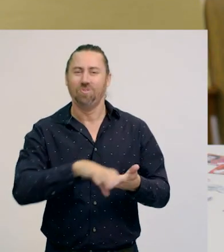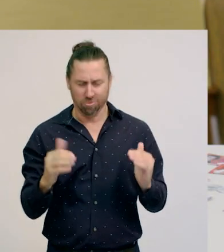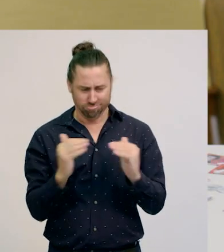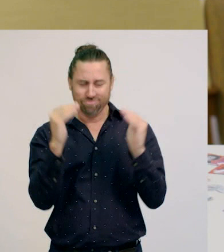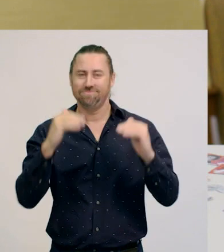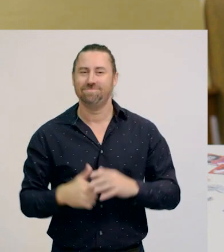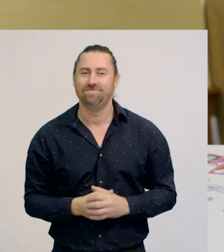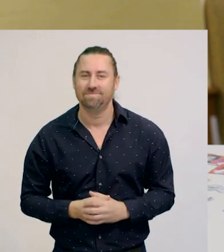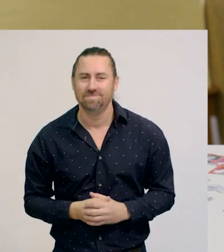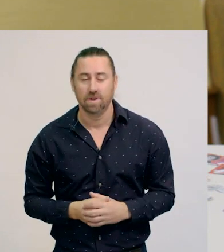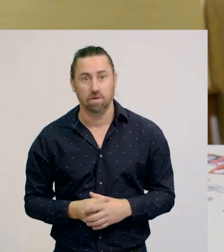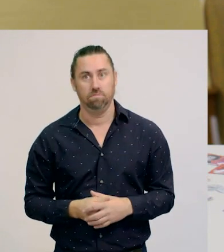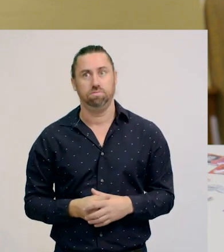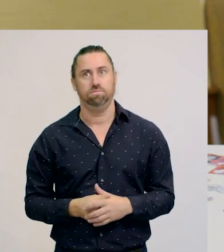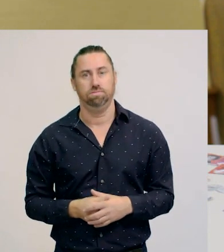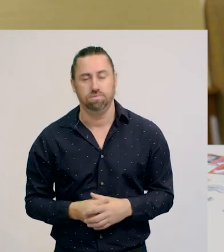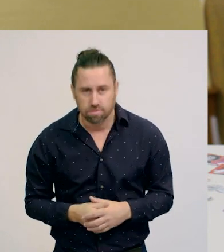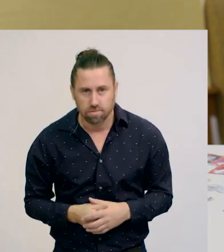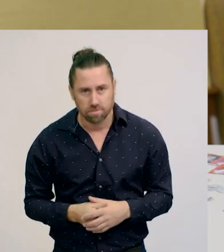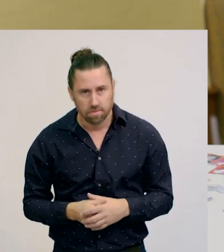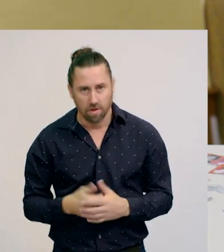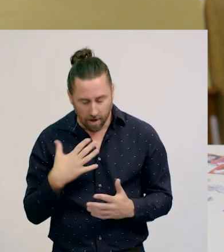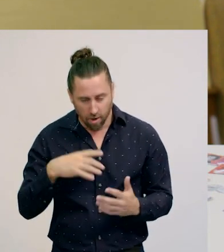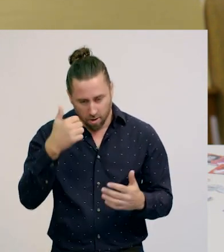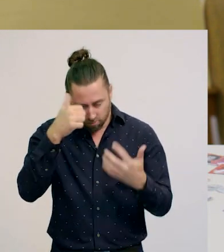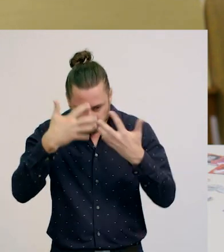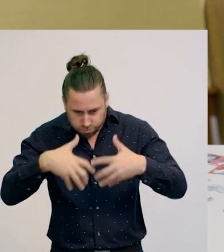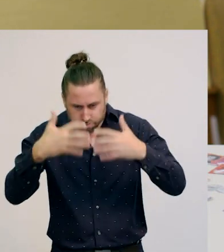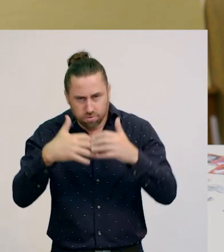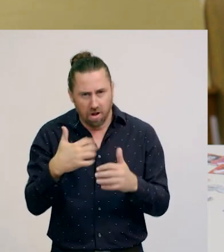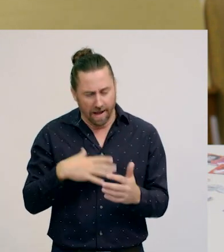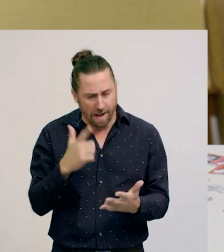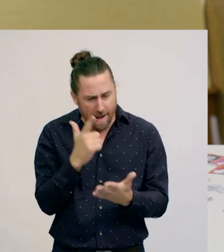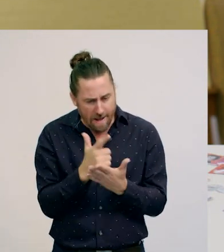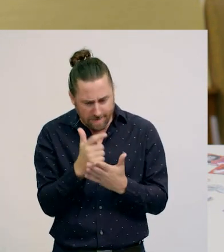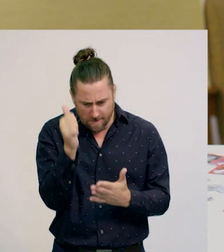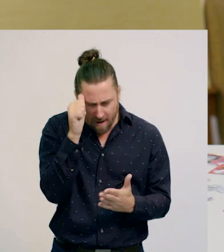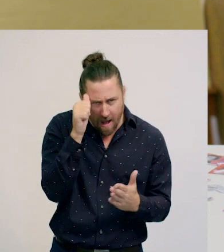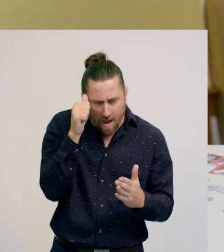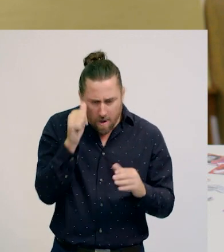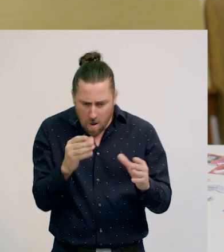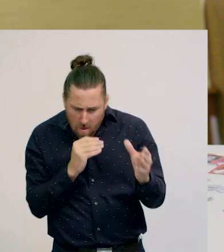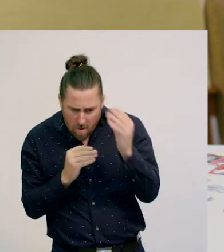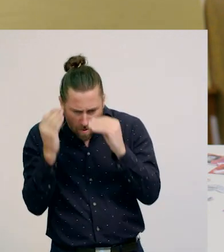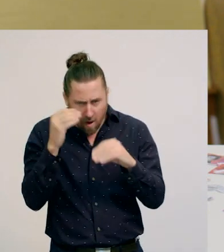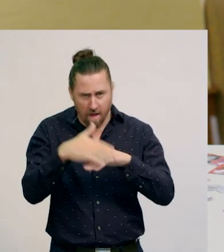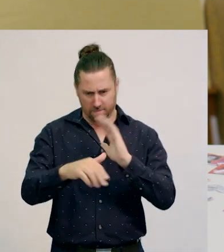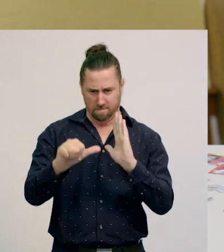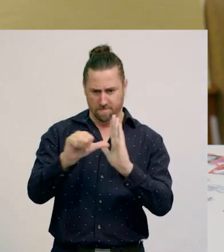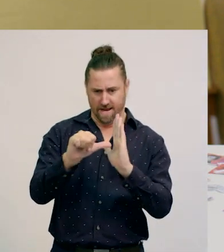Wow. There's a lot to know about money. Let’s go over what we've learned.